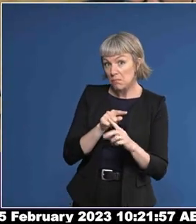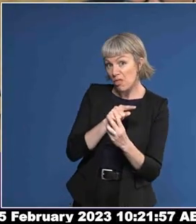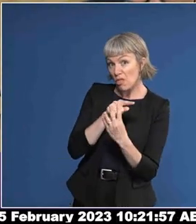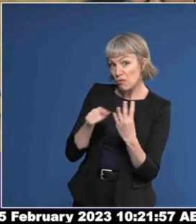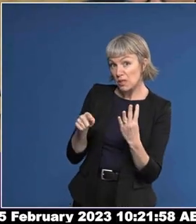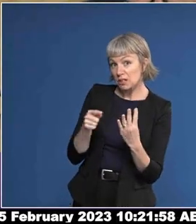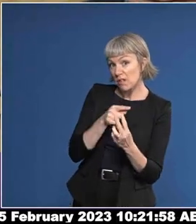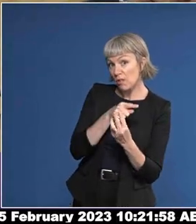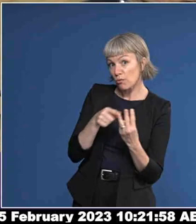No. MR HYLAND: I haven't seen that, no.